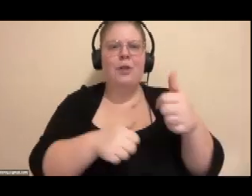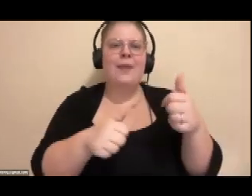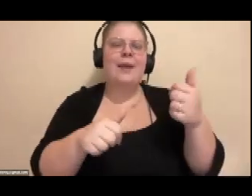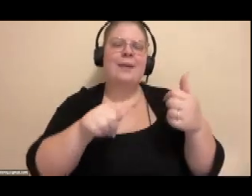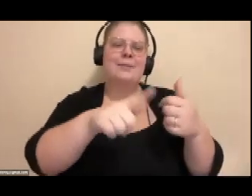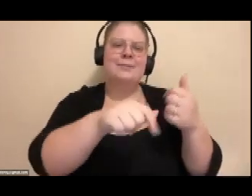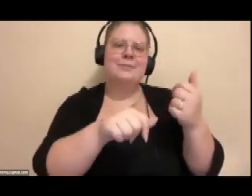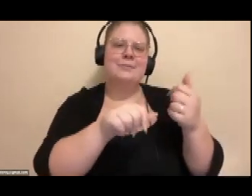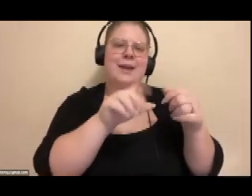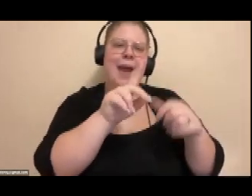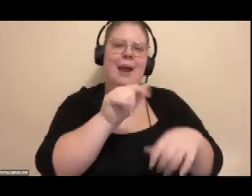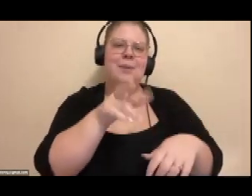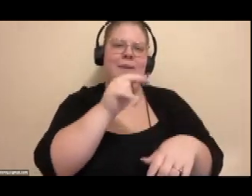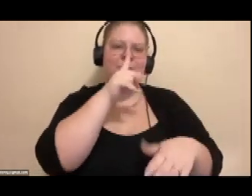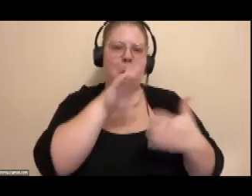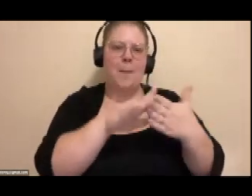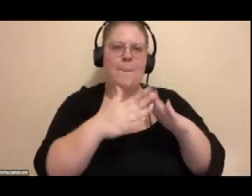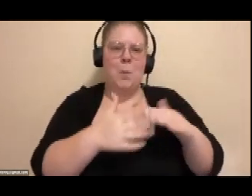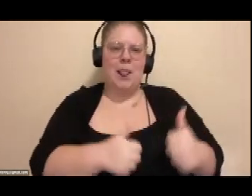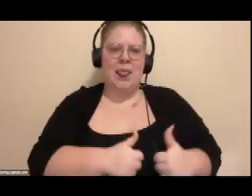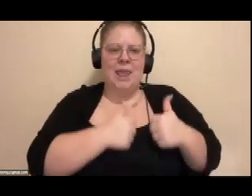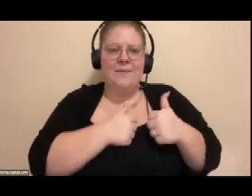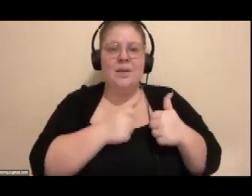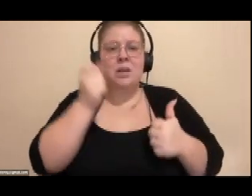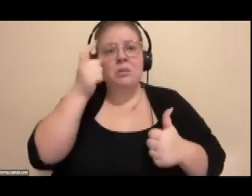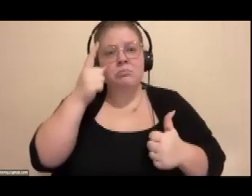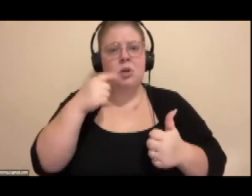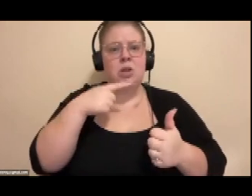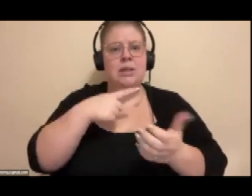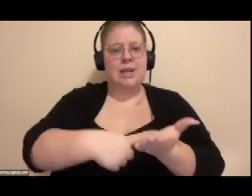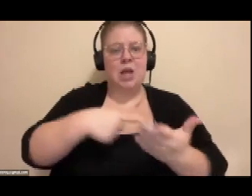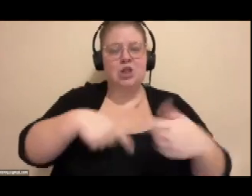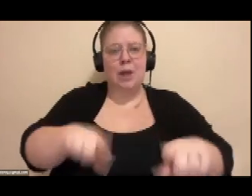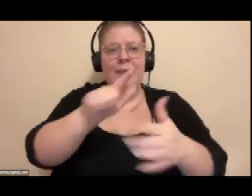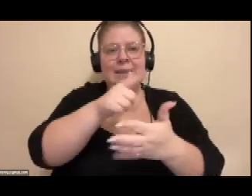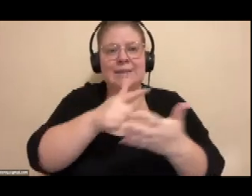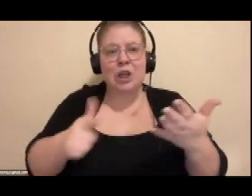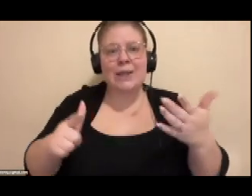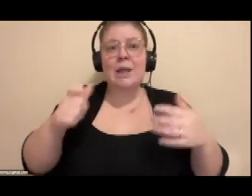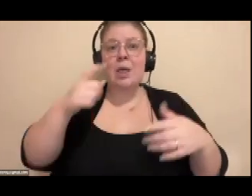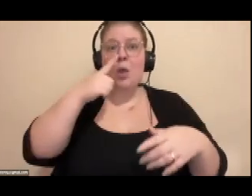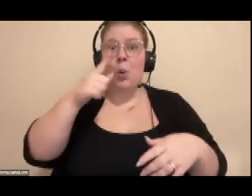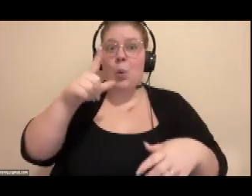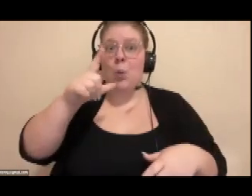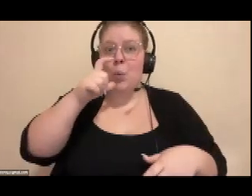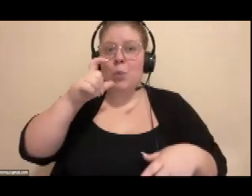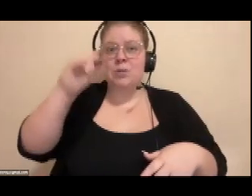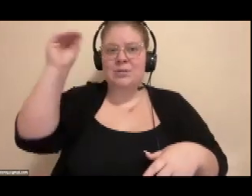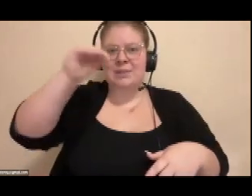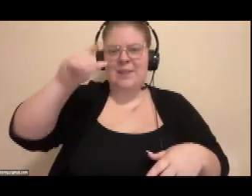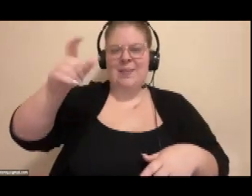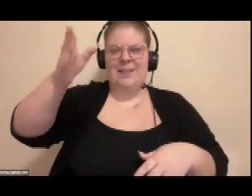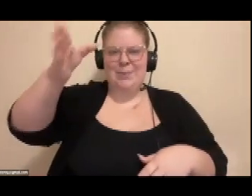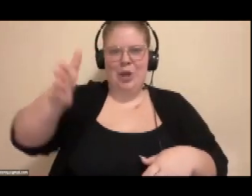And the perspectives discussed during the series are of the speakers themselves, and don't necessarily represent